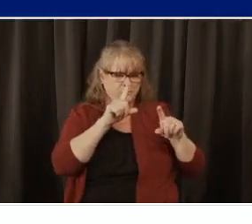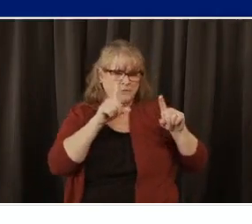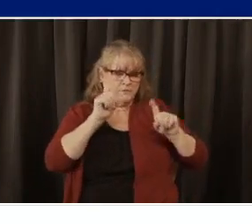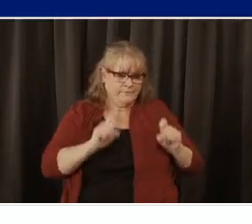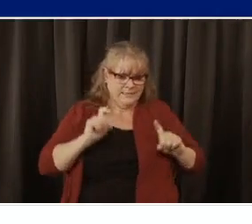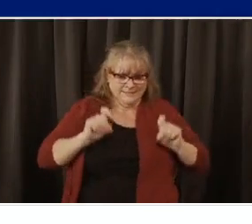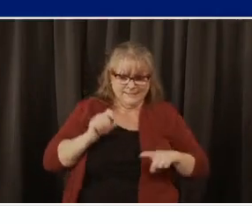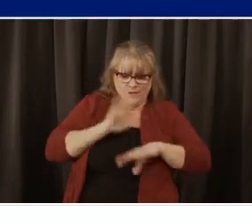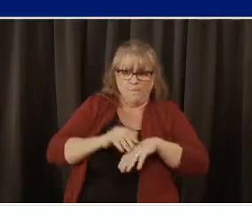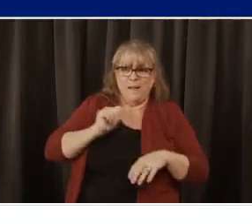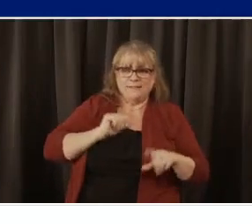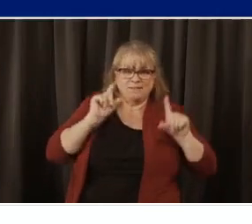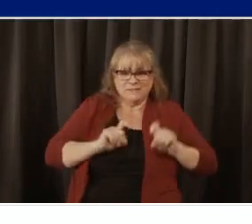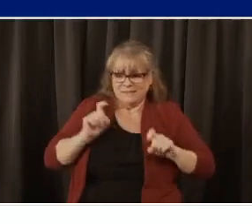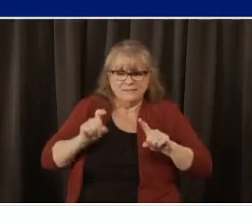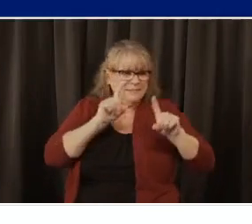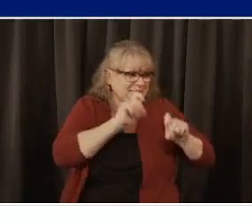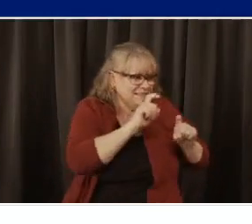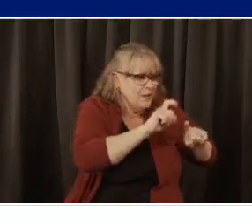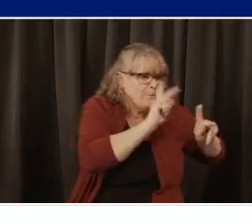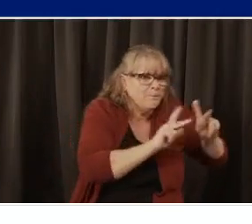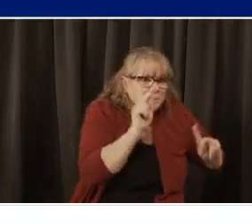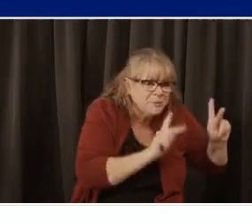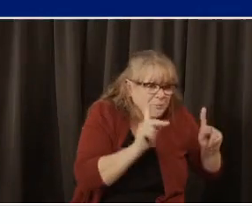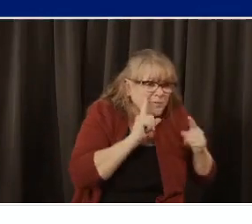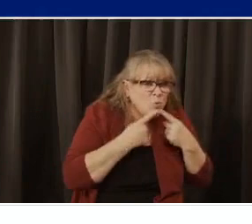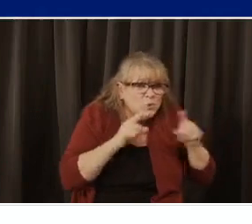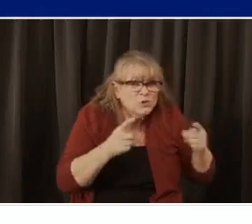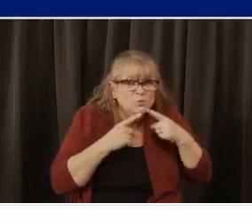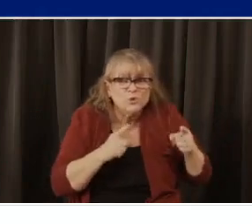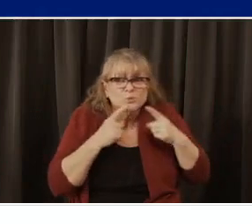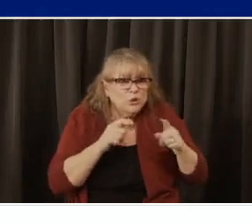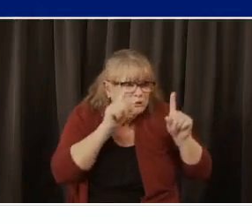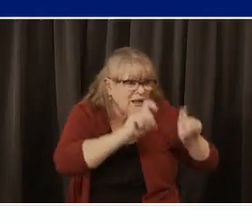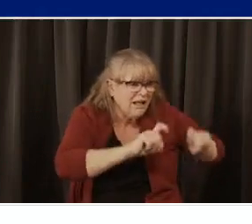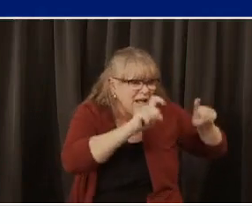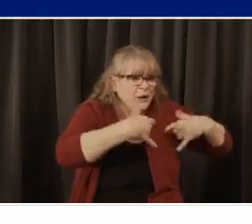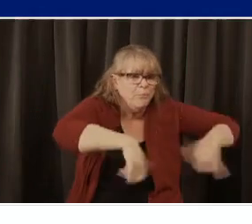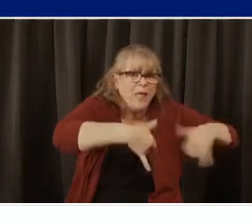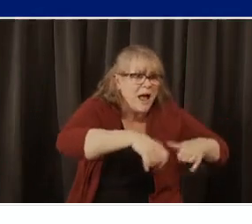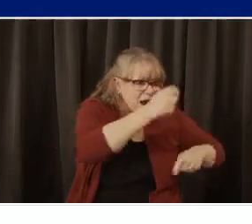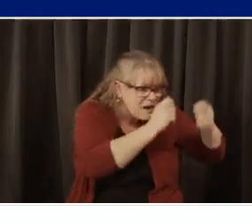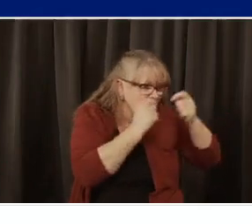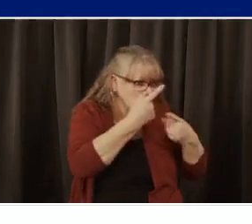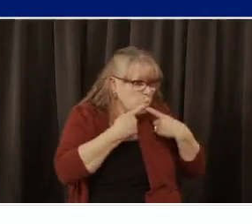as we scaled our response in the early days. Next slide.